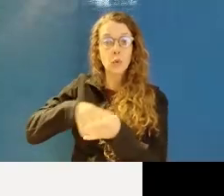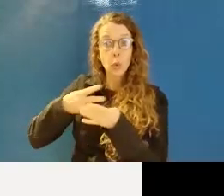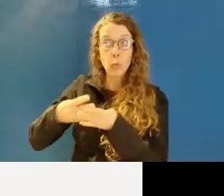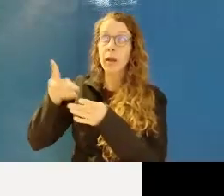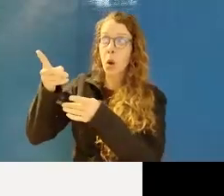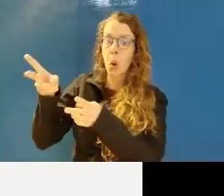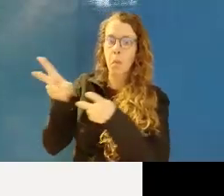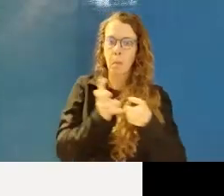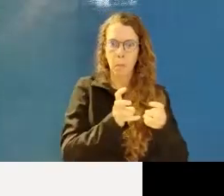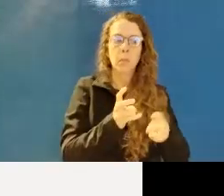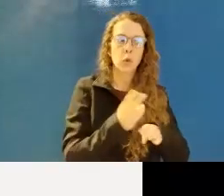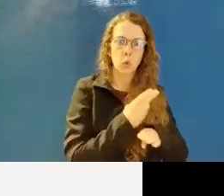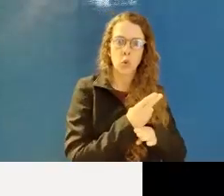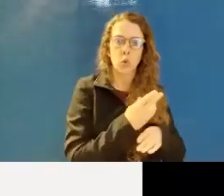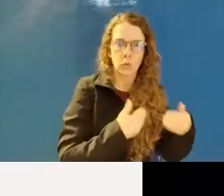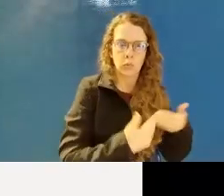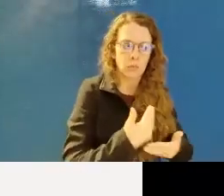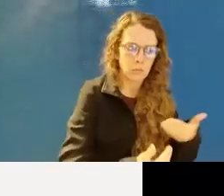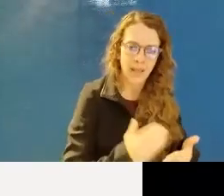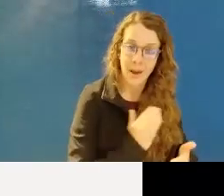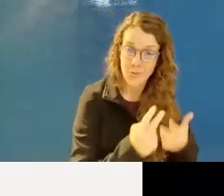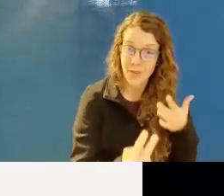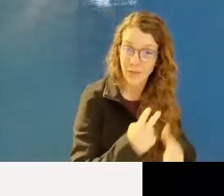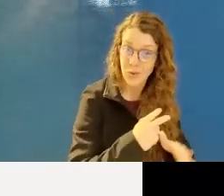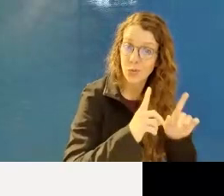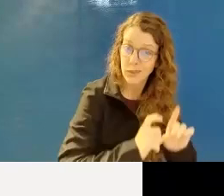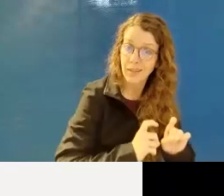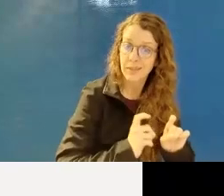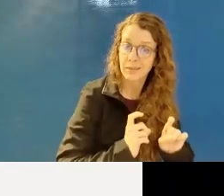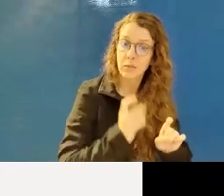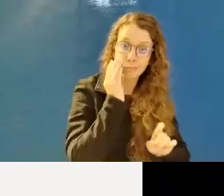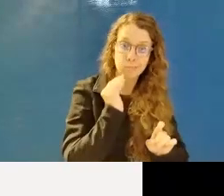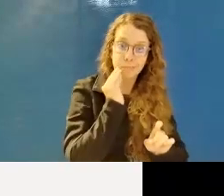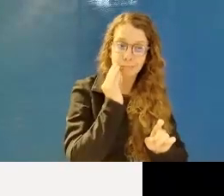And so as these other institutions and colleges are also going